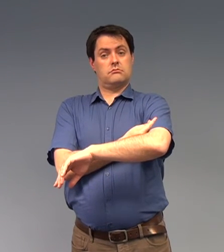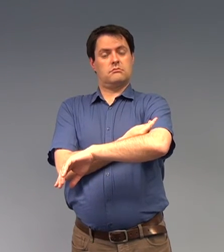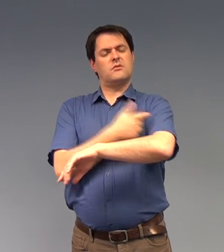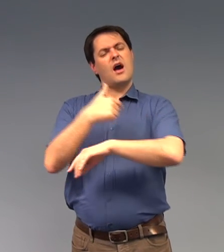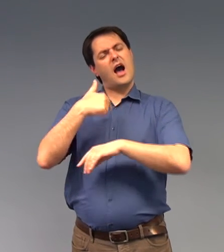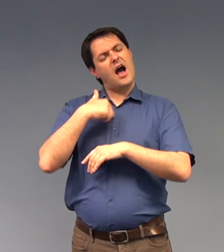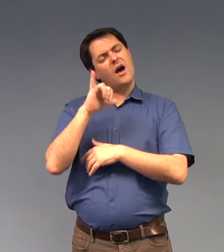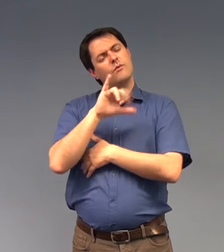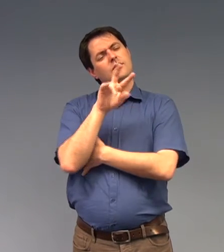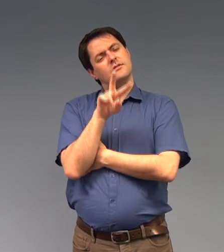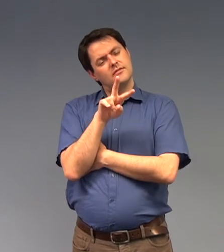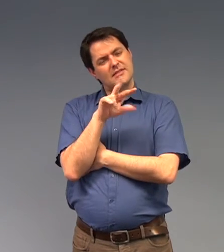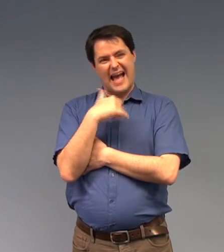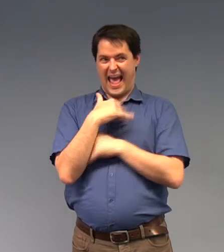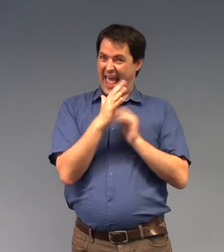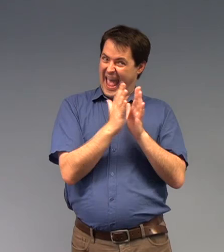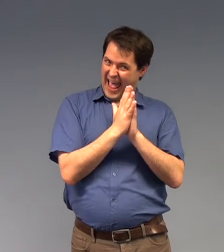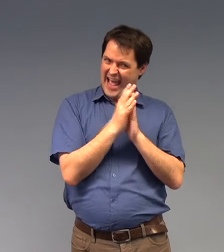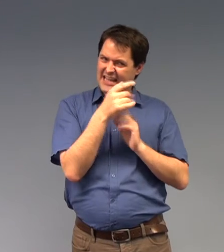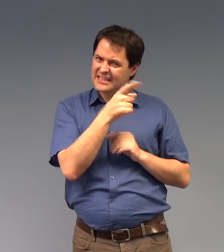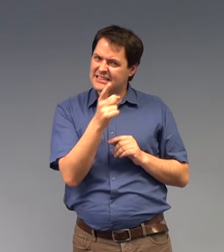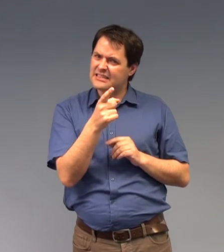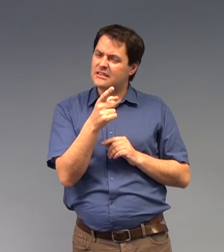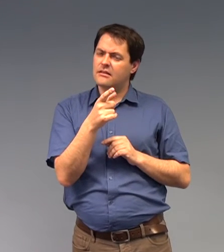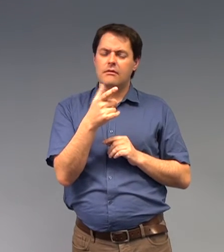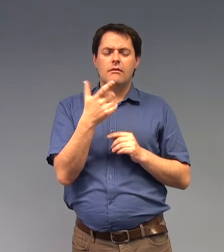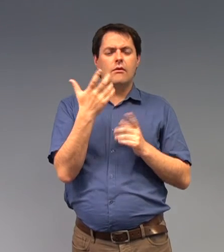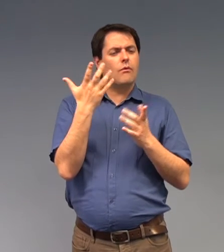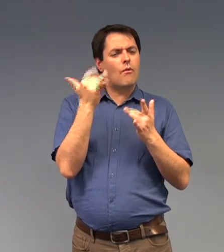But in the BSL, we saw just "BEEN INJECT-ARM."